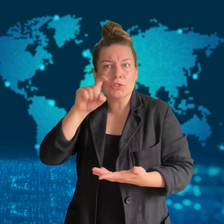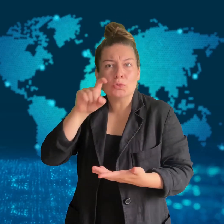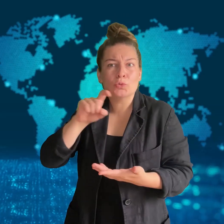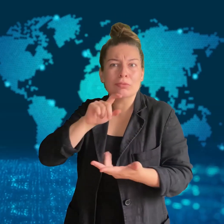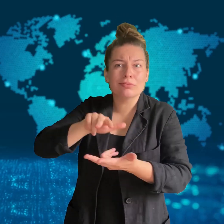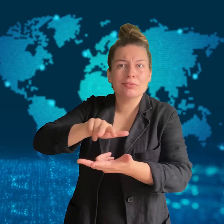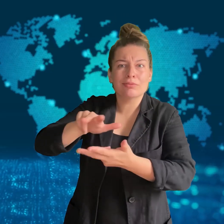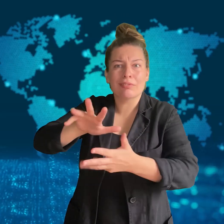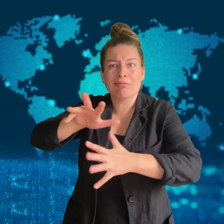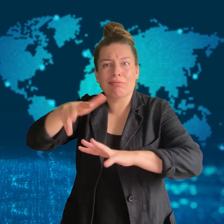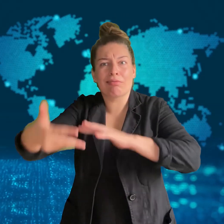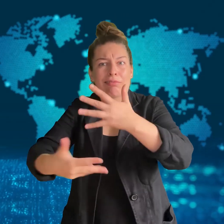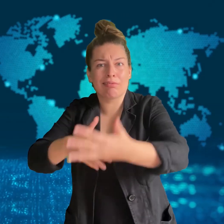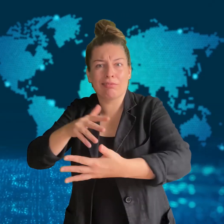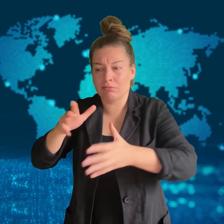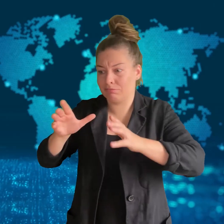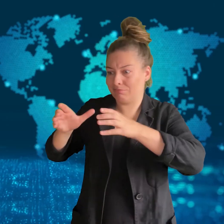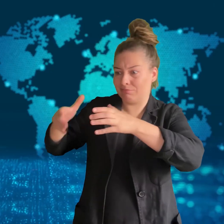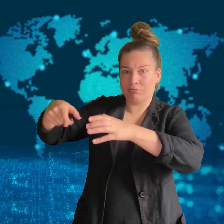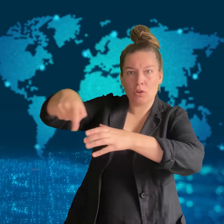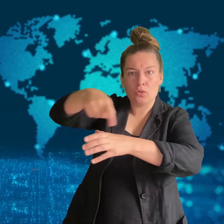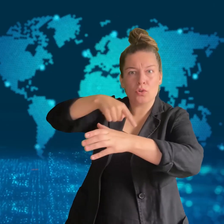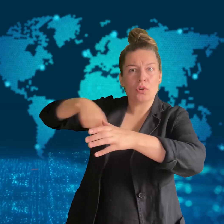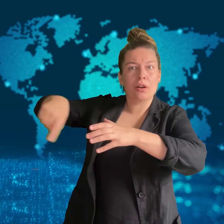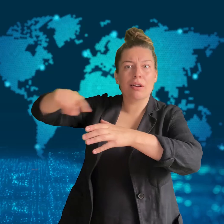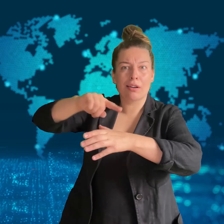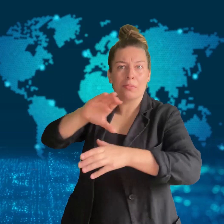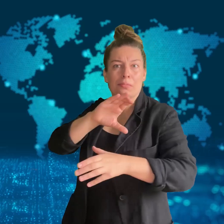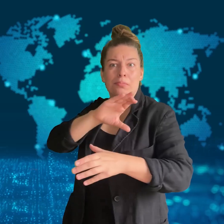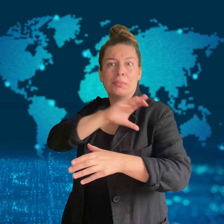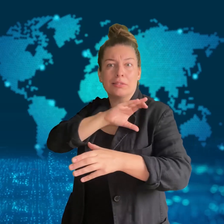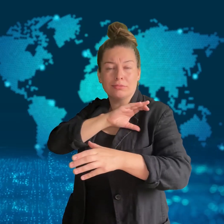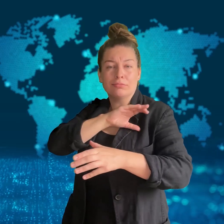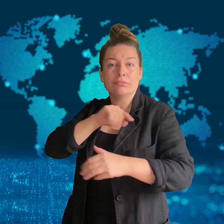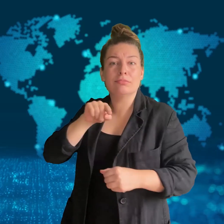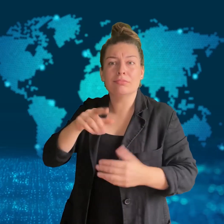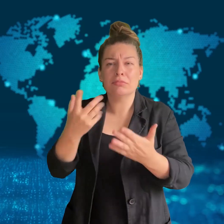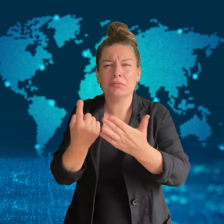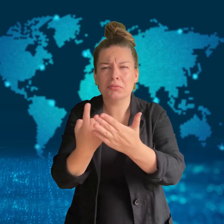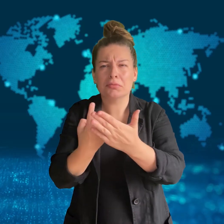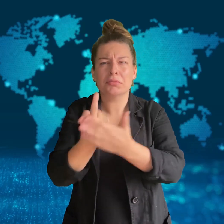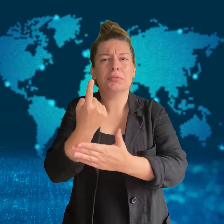The woman claims to have been physically